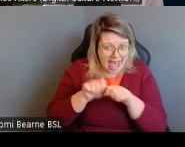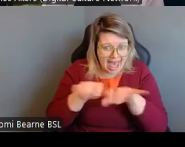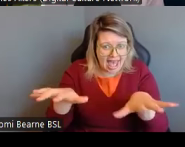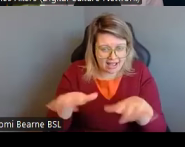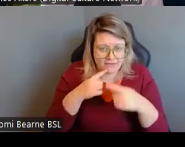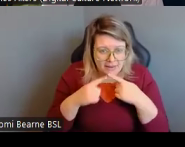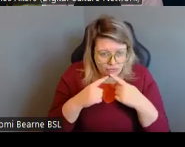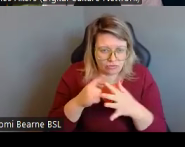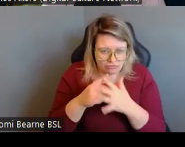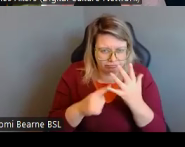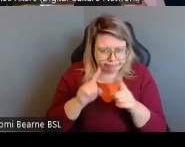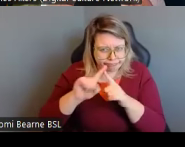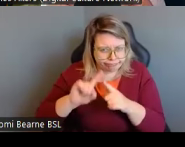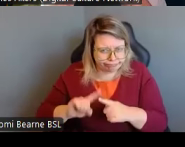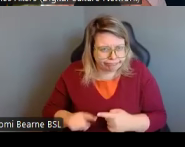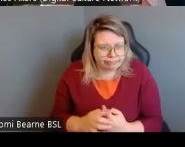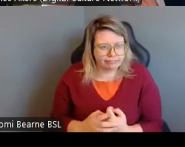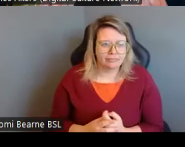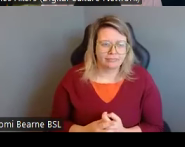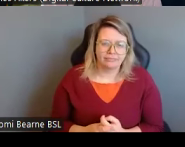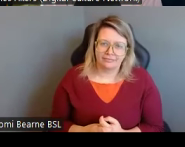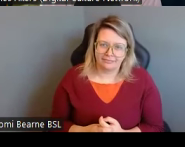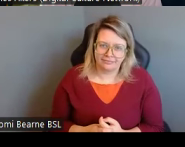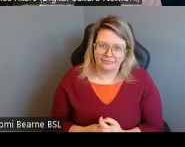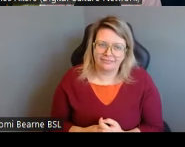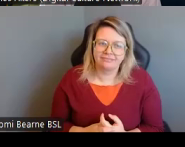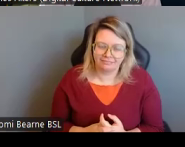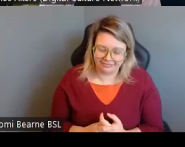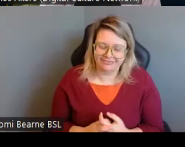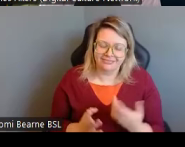If we think about the priority data that you might have and you have